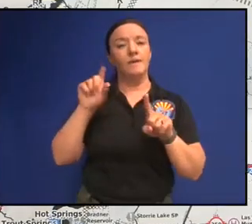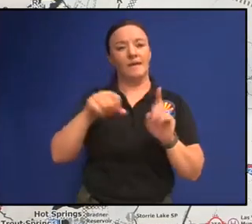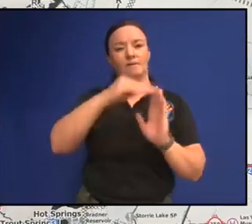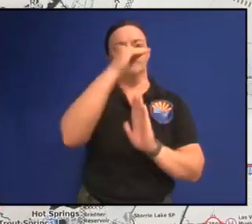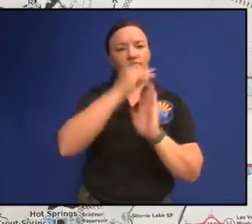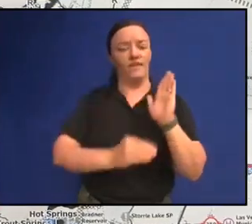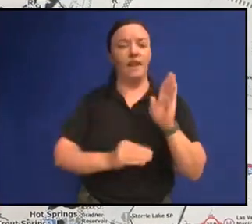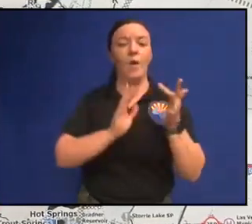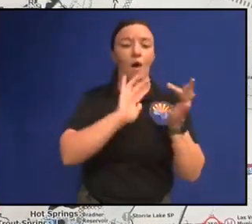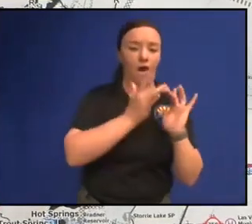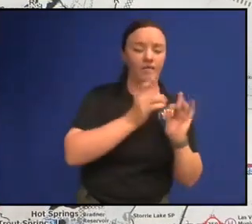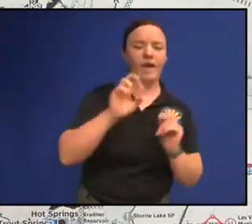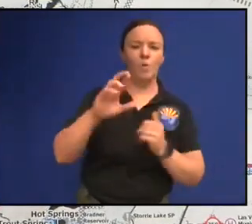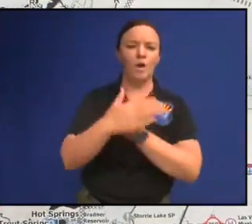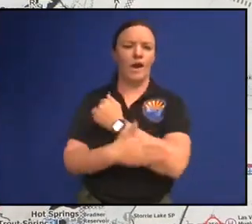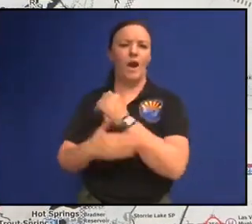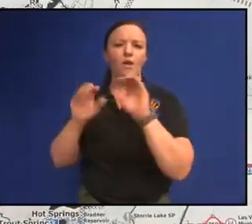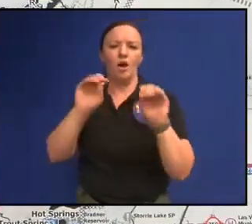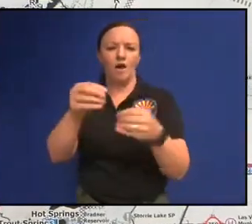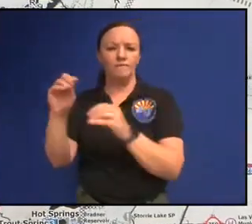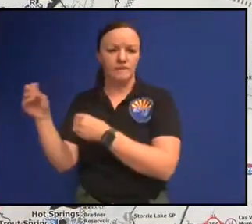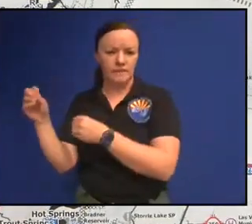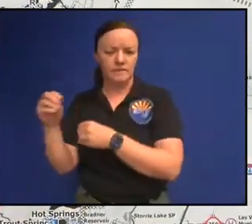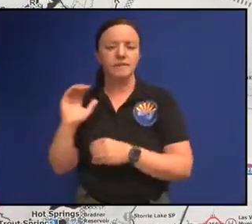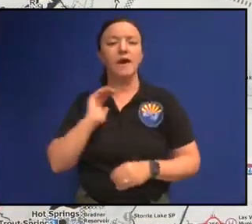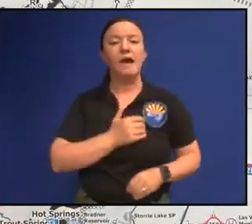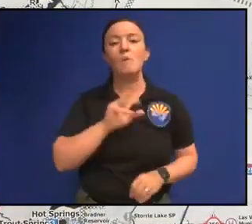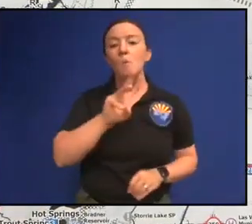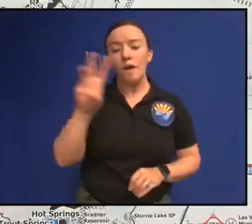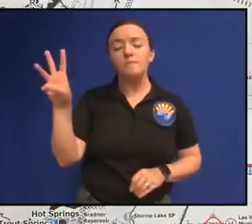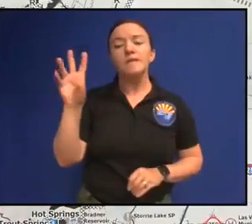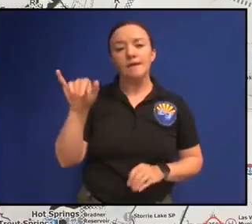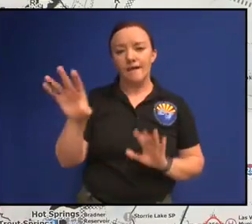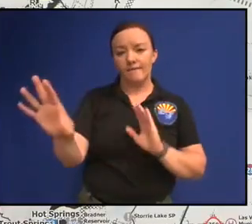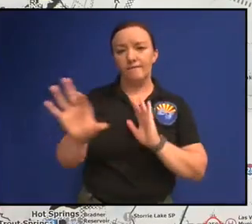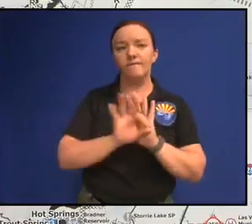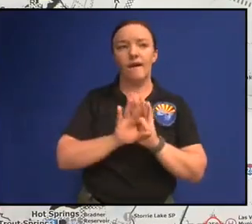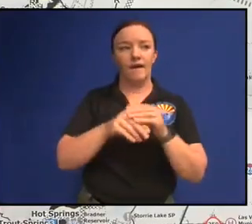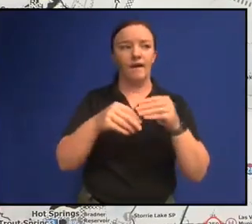IF YOU LOOK AT OUR WEBSITE YOU CAN FIND THE INFORMATION ON THERE, OR AT THE DHSCM WEBSITE AS WELL.